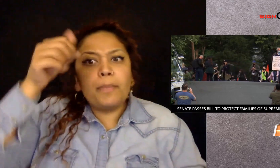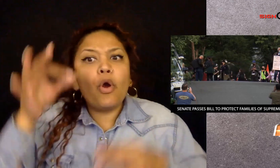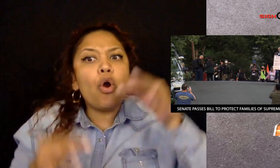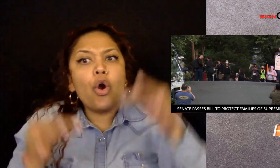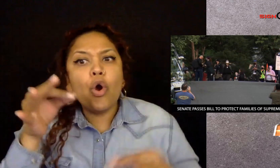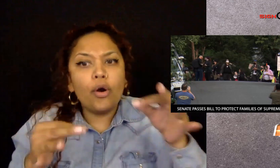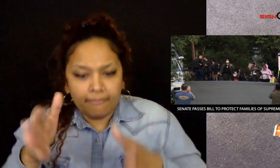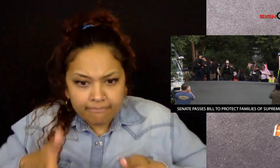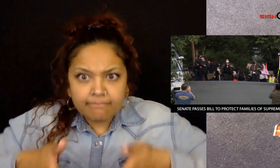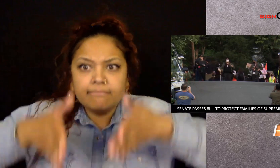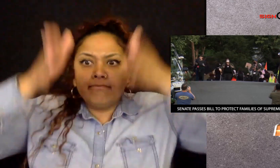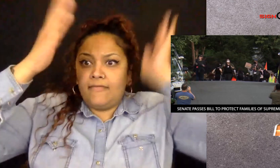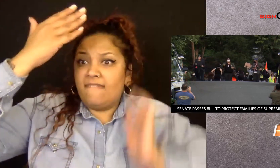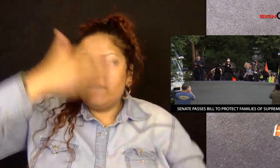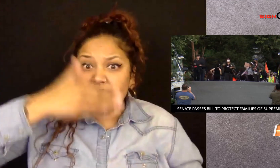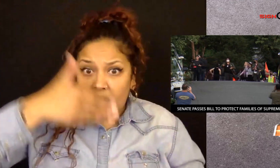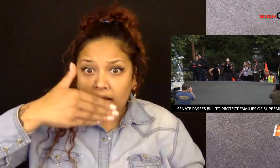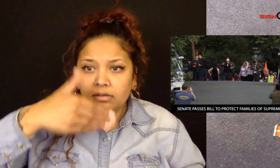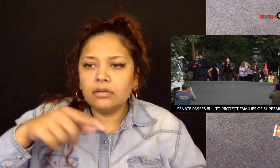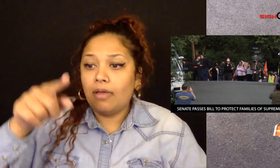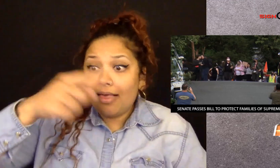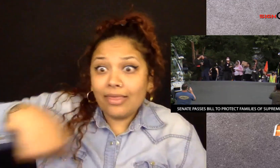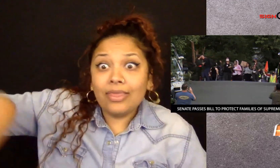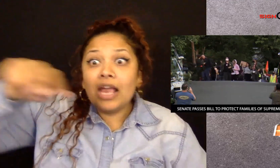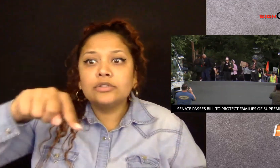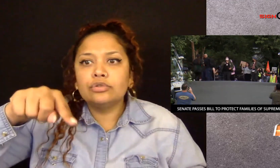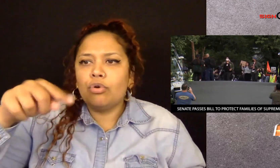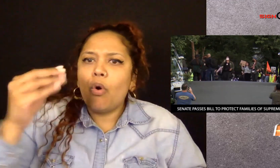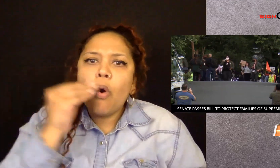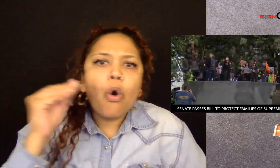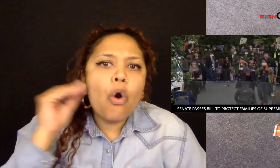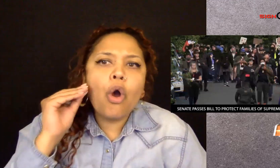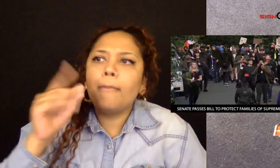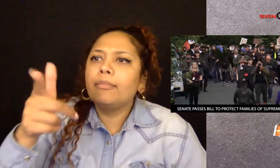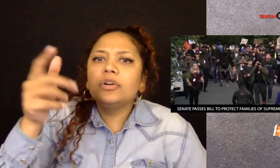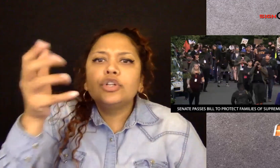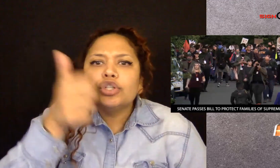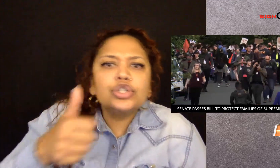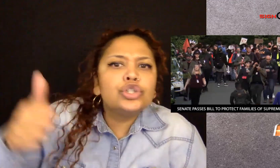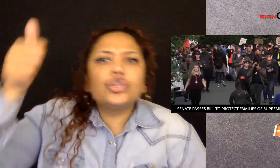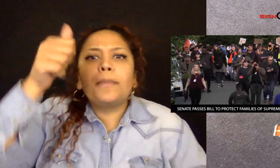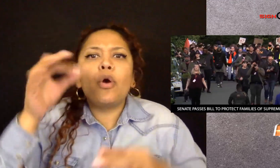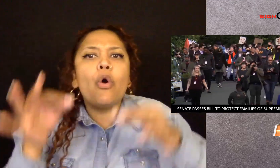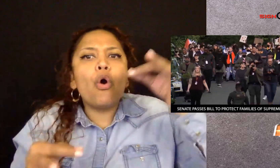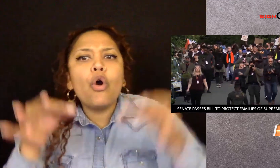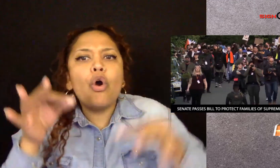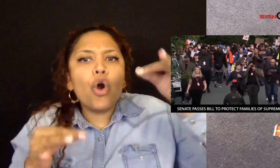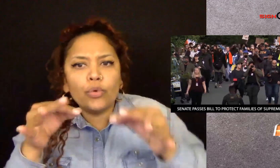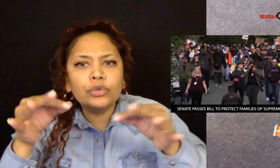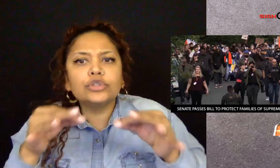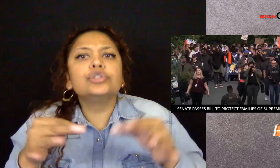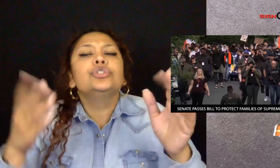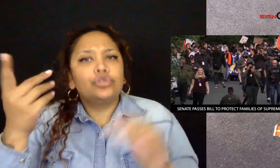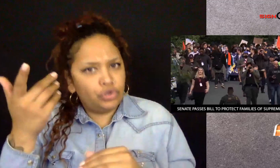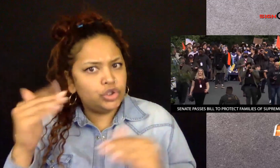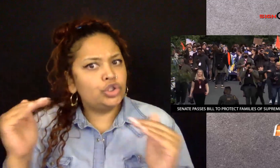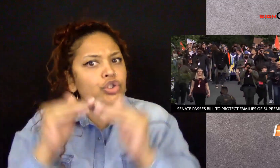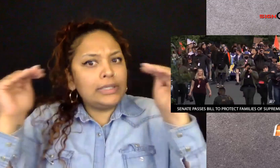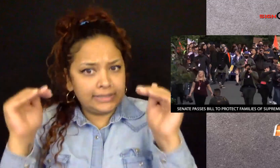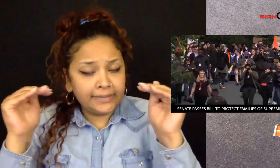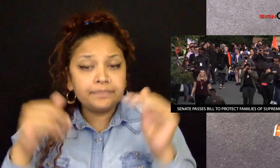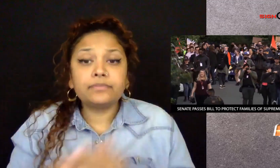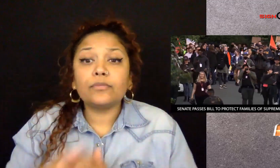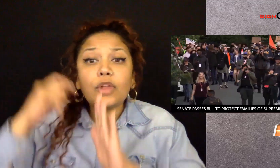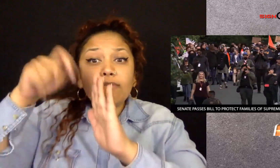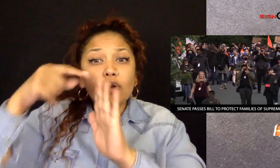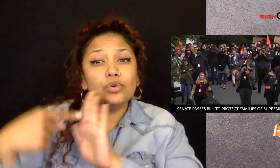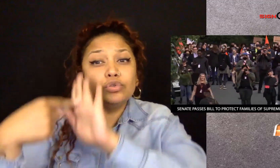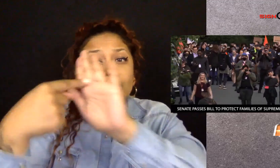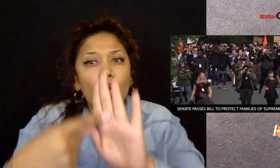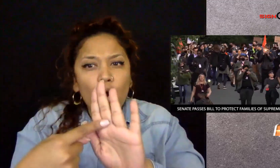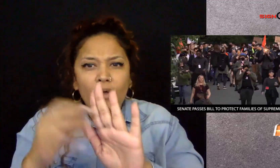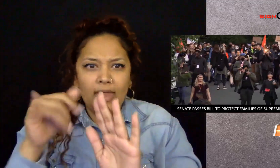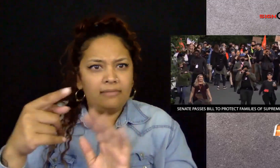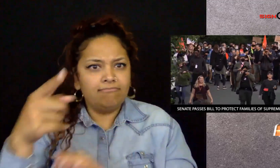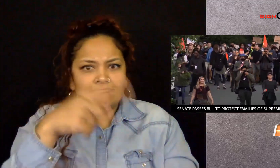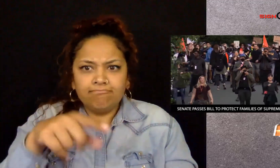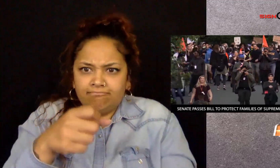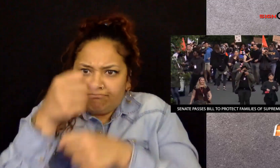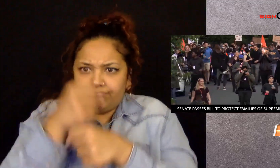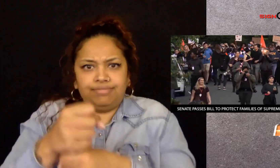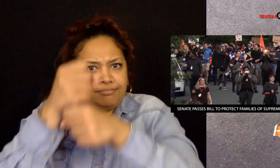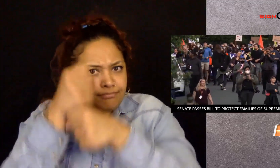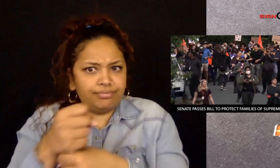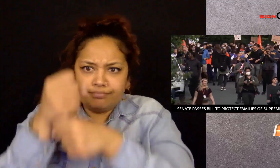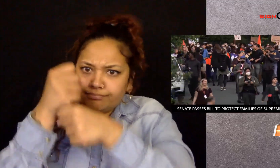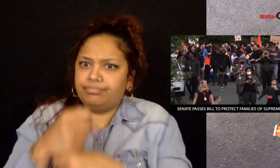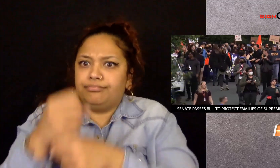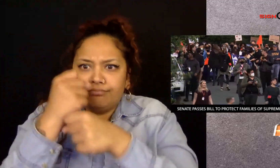Court building to the front of the homes of Supreme Court justices